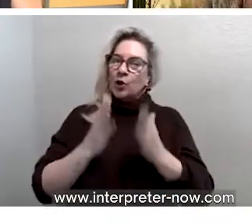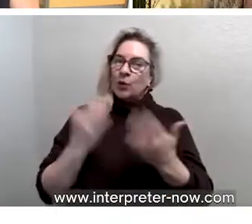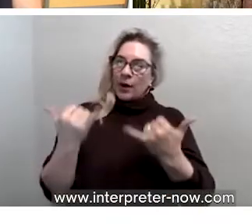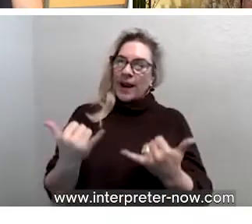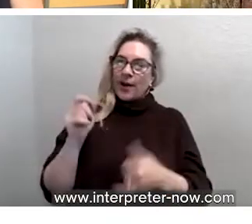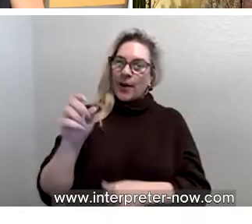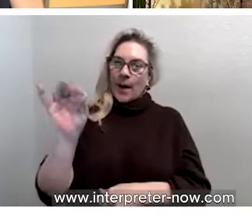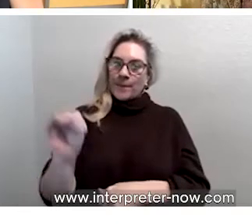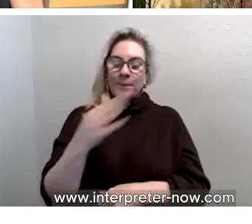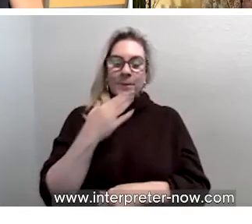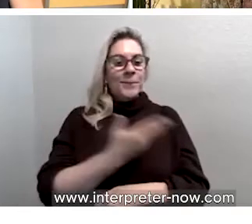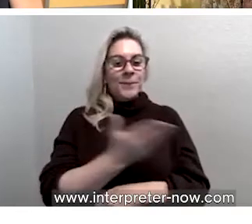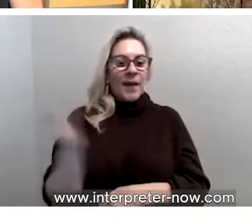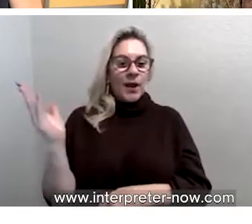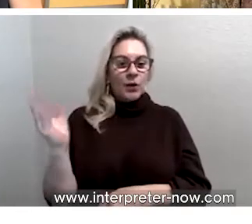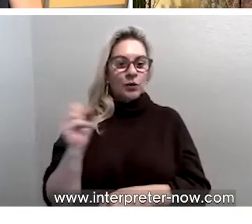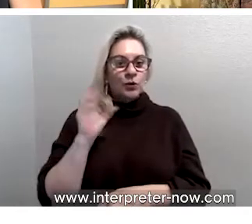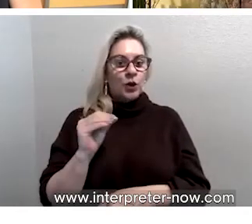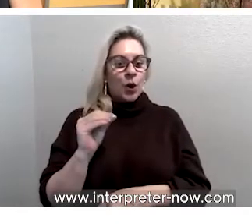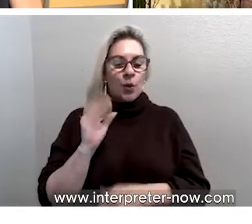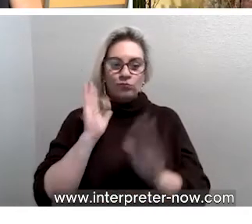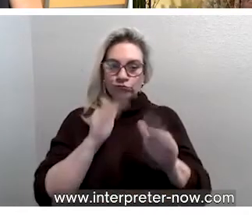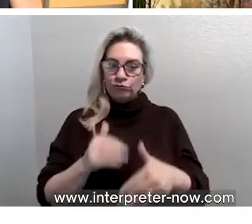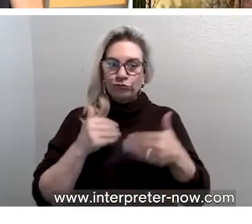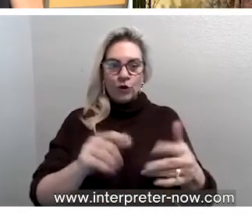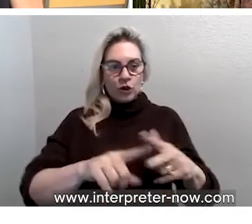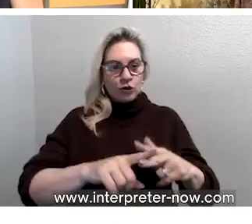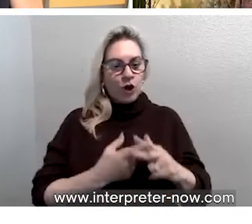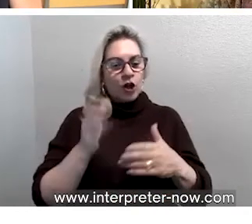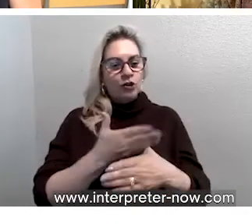So, Rahimeh, would you start by sharing your own story?